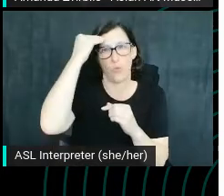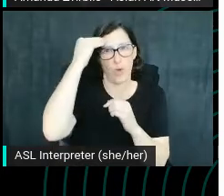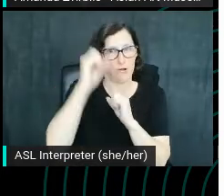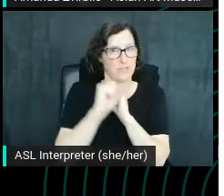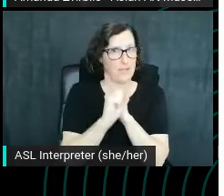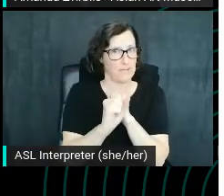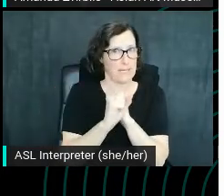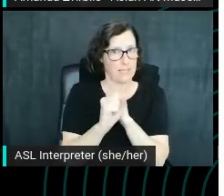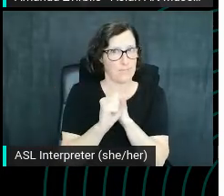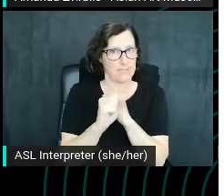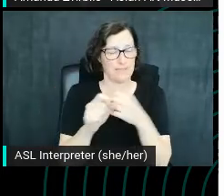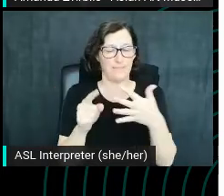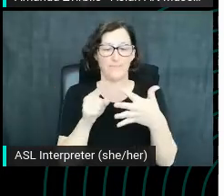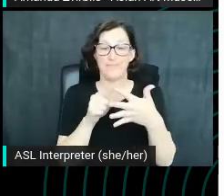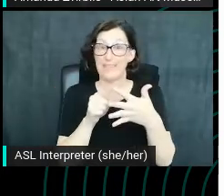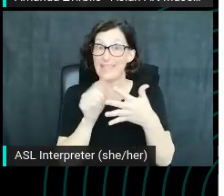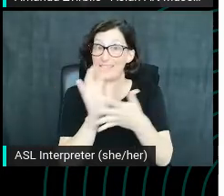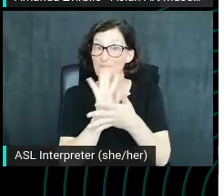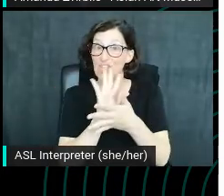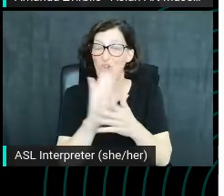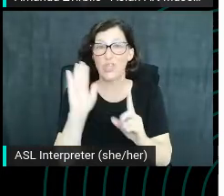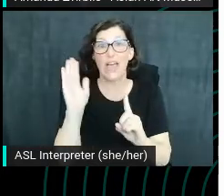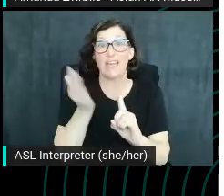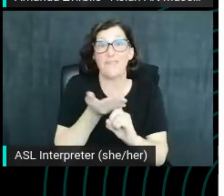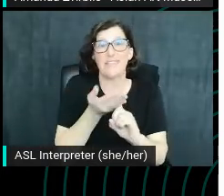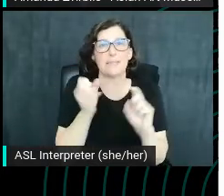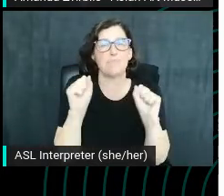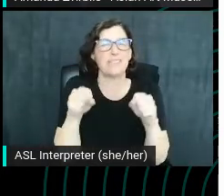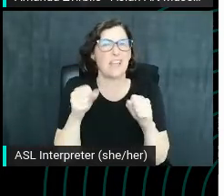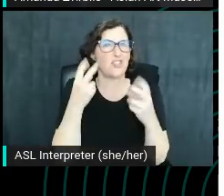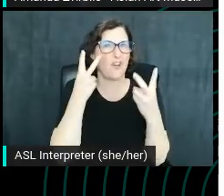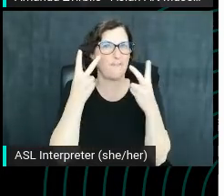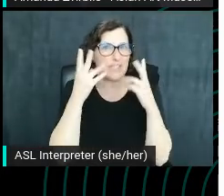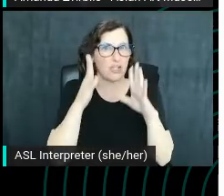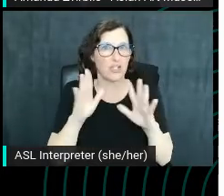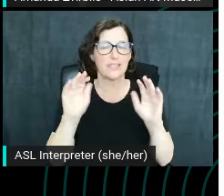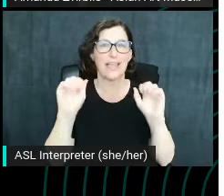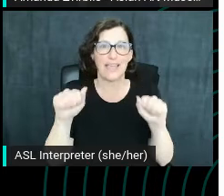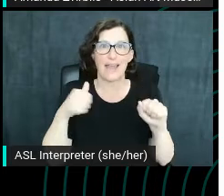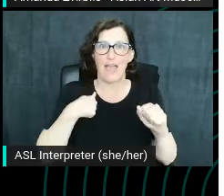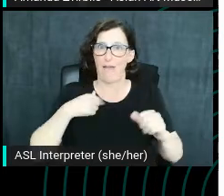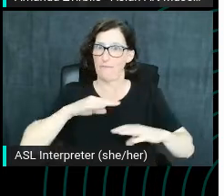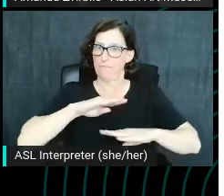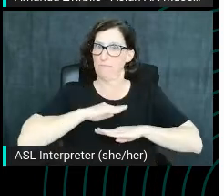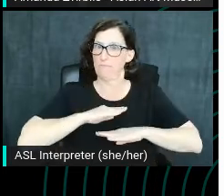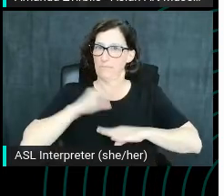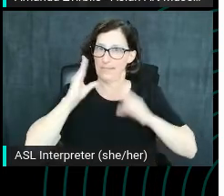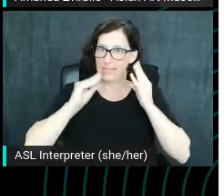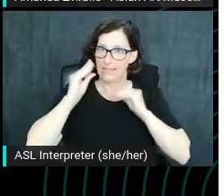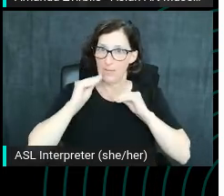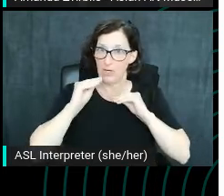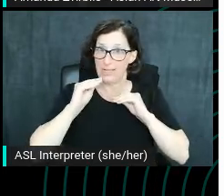These videos convince potential visitors that they can have a rewarding experience at the museum.